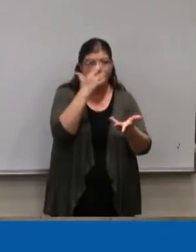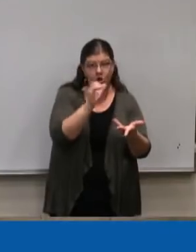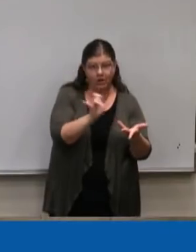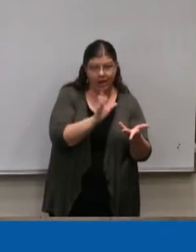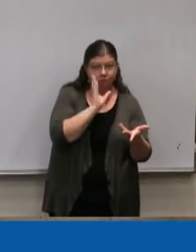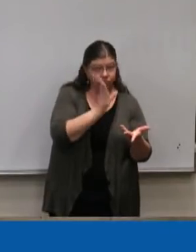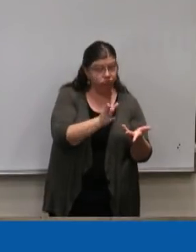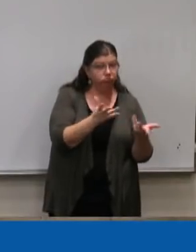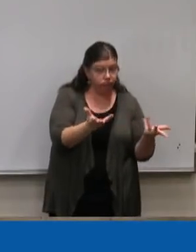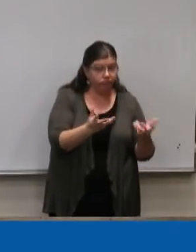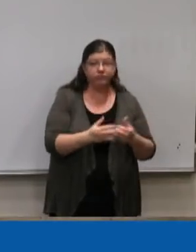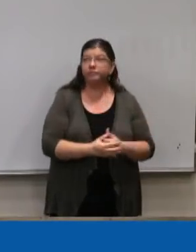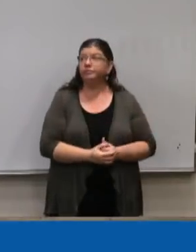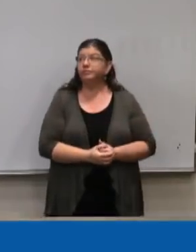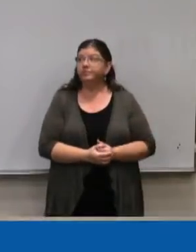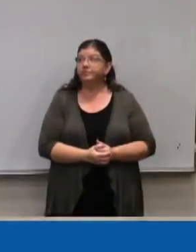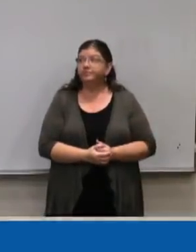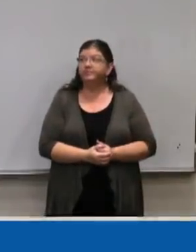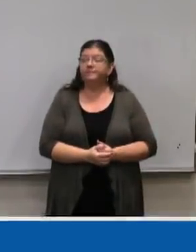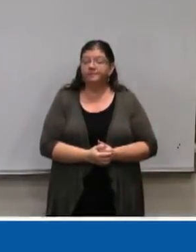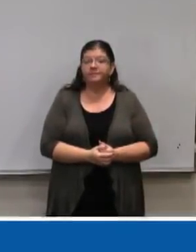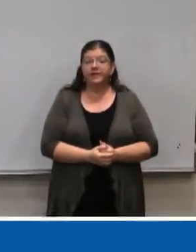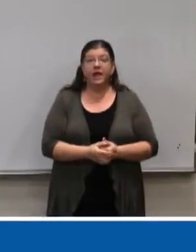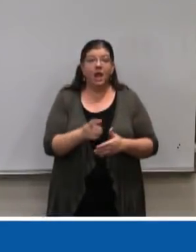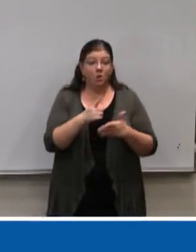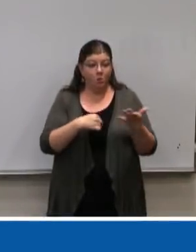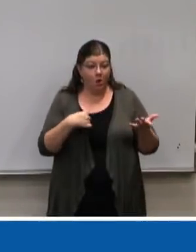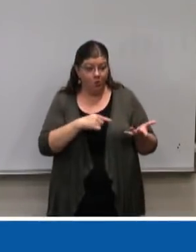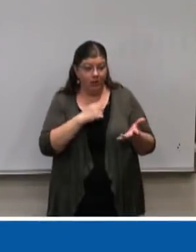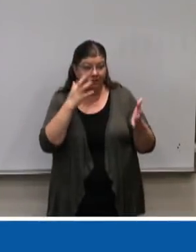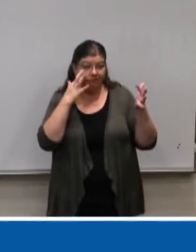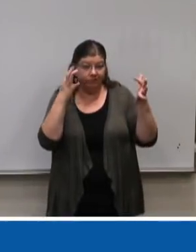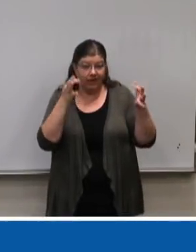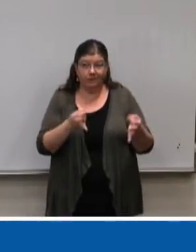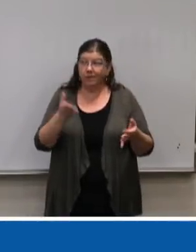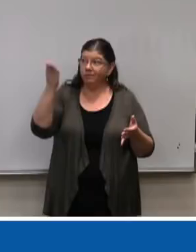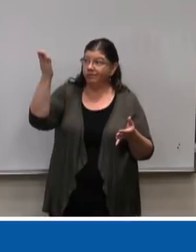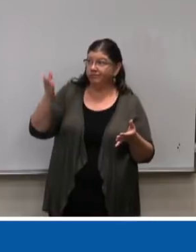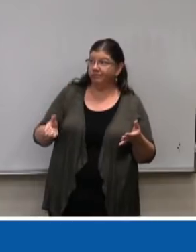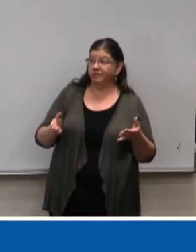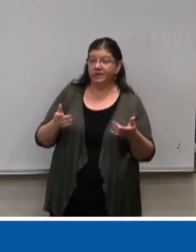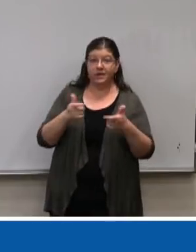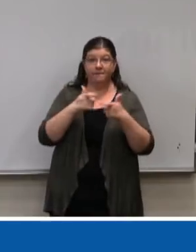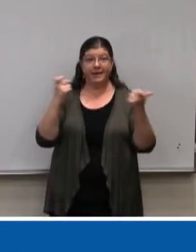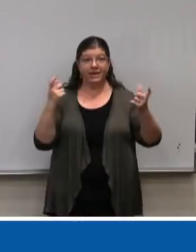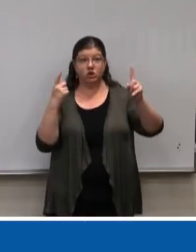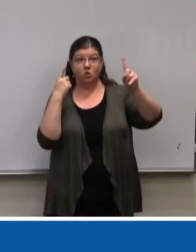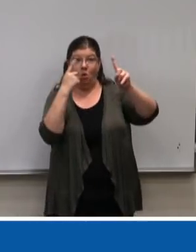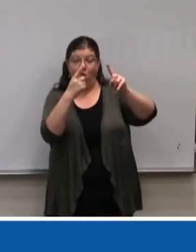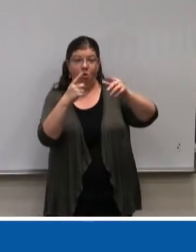and this was what, what we came up with. This is the overriding goal, goal number one: